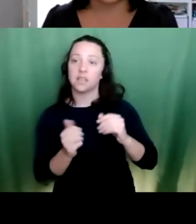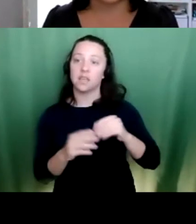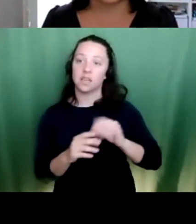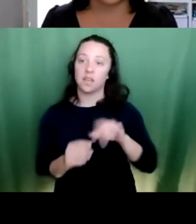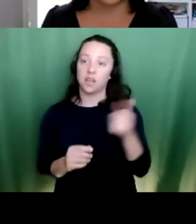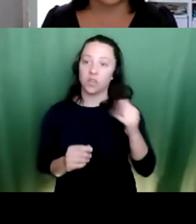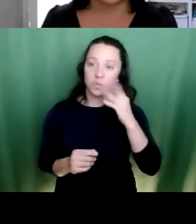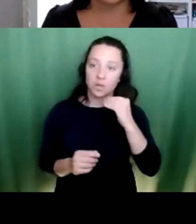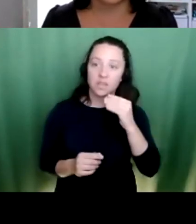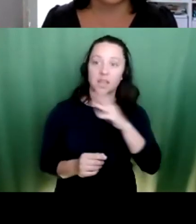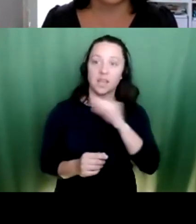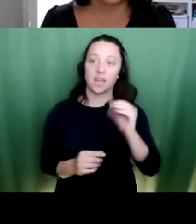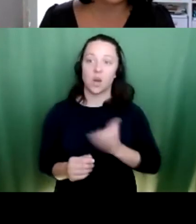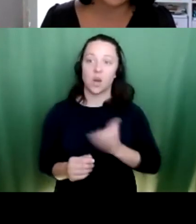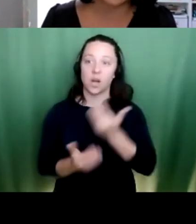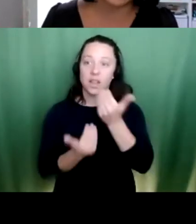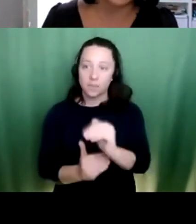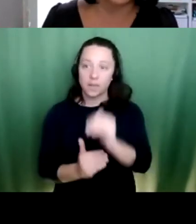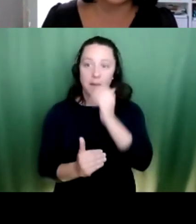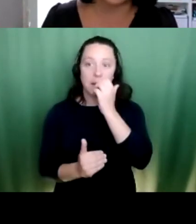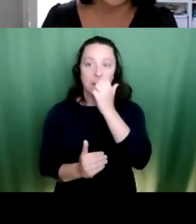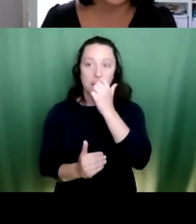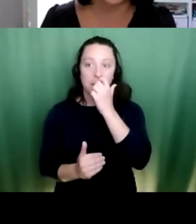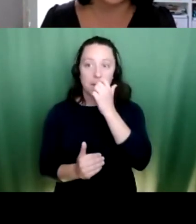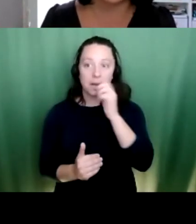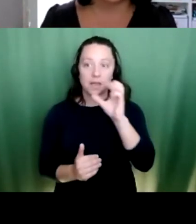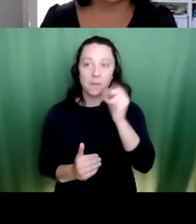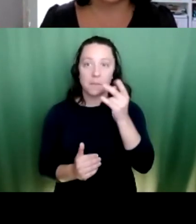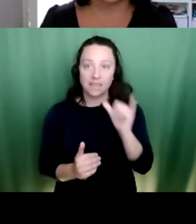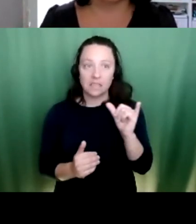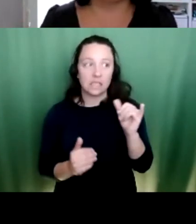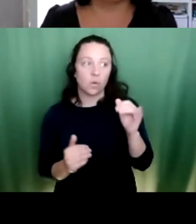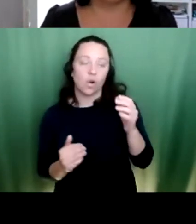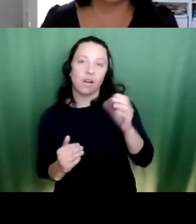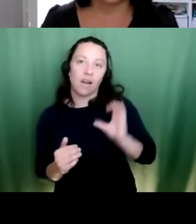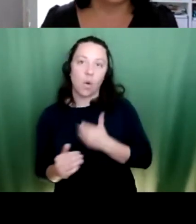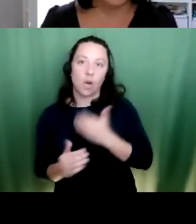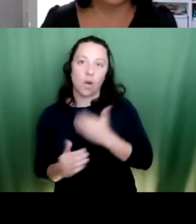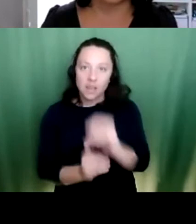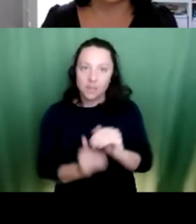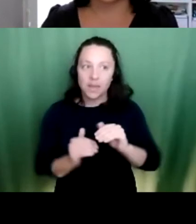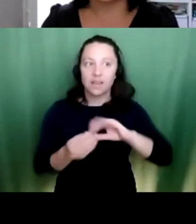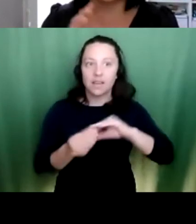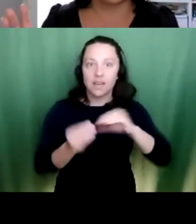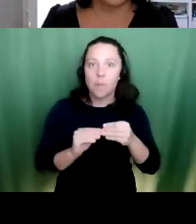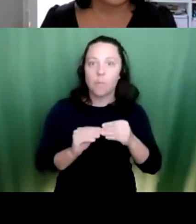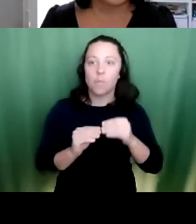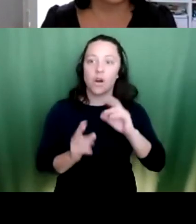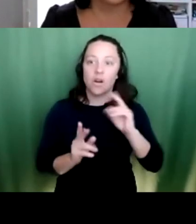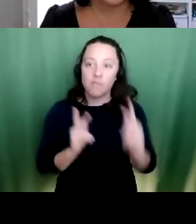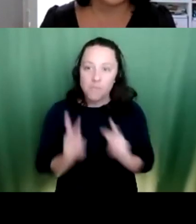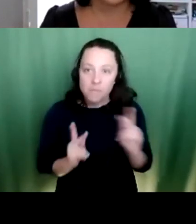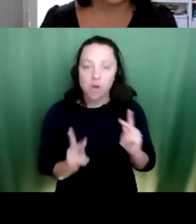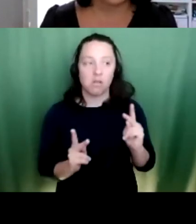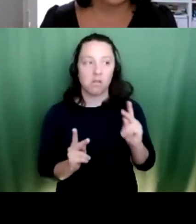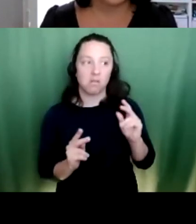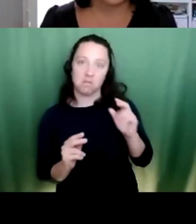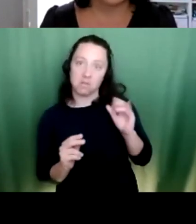or different audiences that will benefit from smaller capacity whatever the case might be. It's